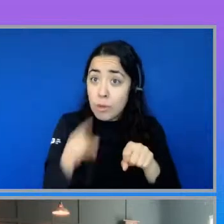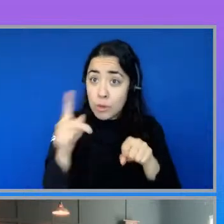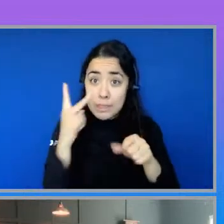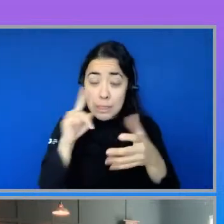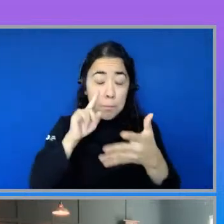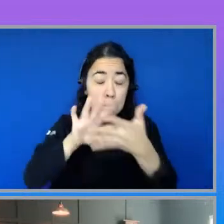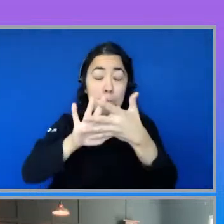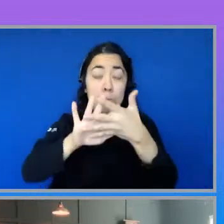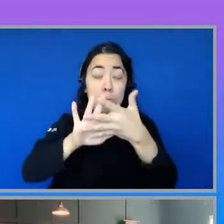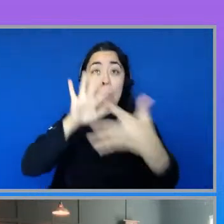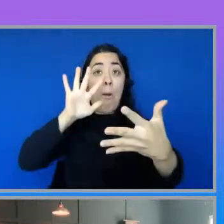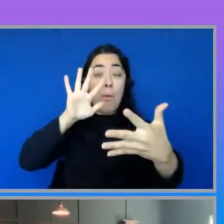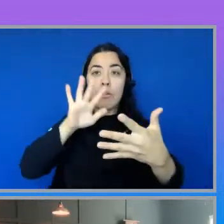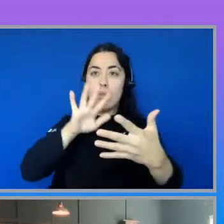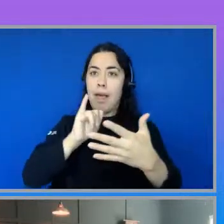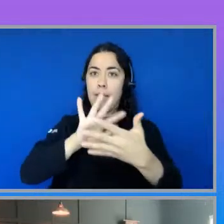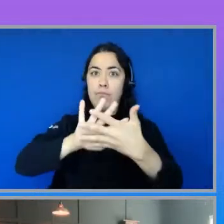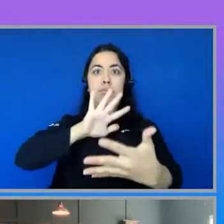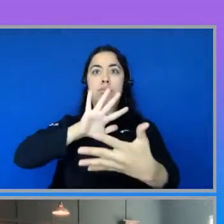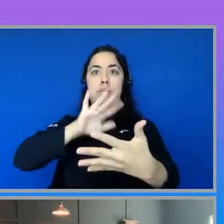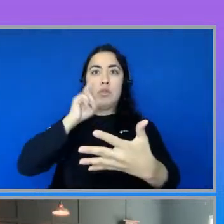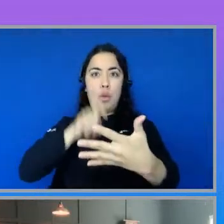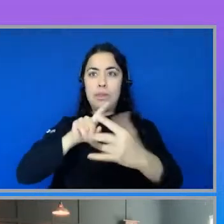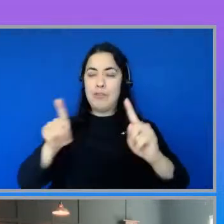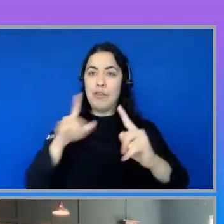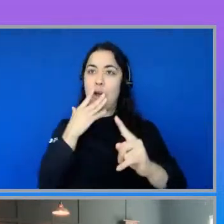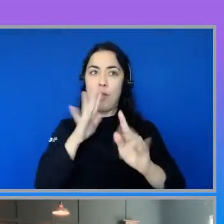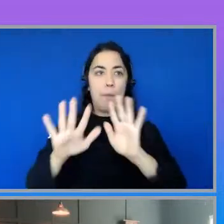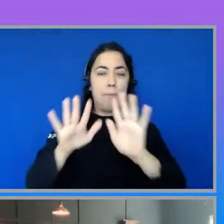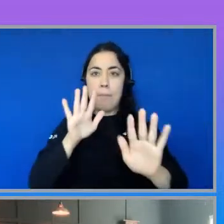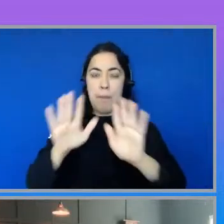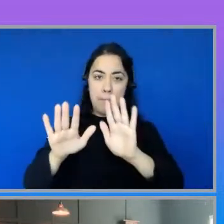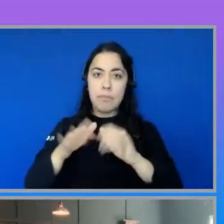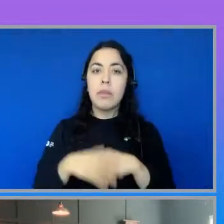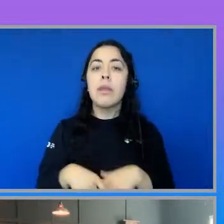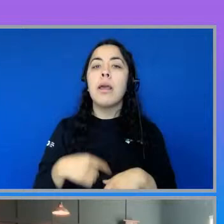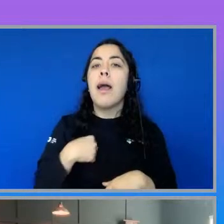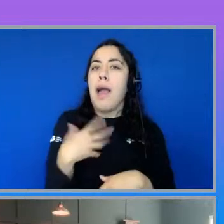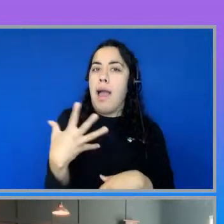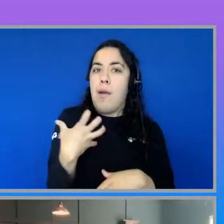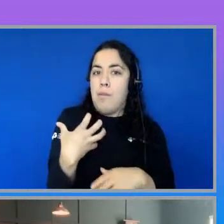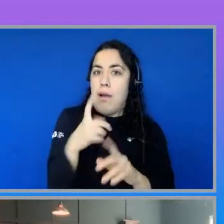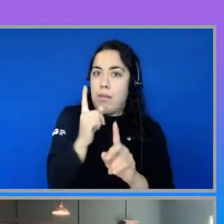from something else? And I would also be really I want to really